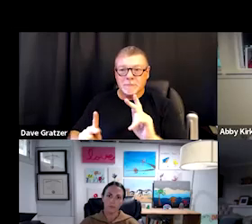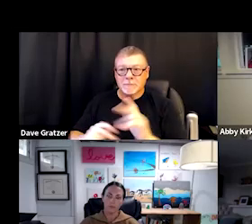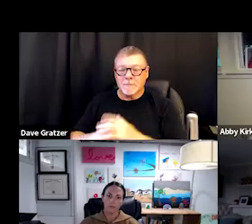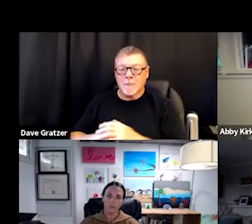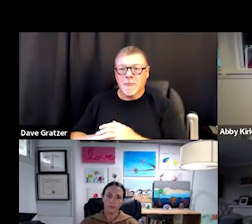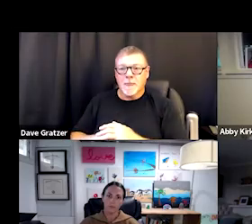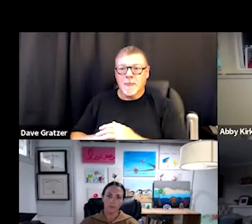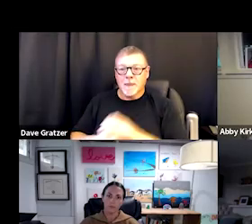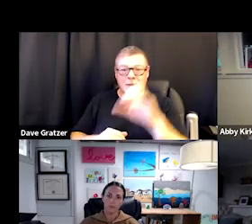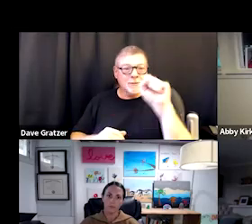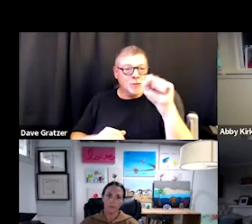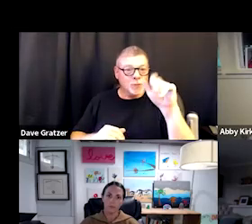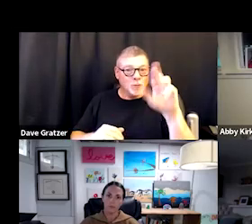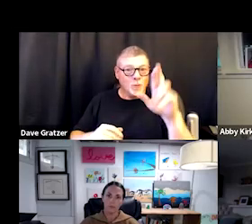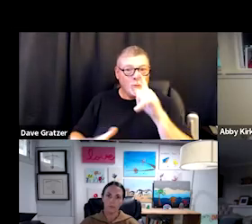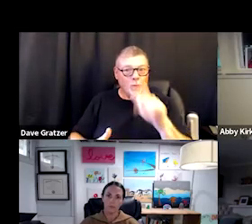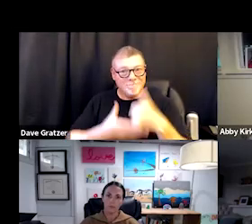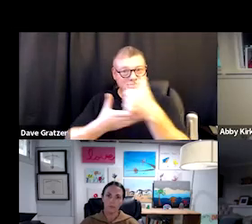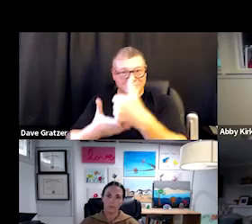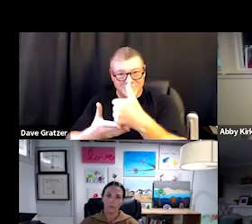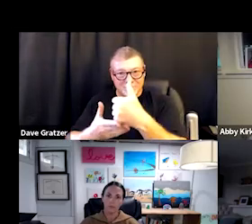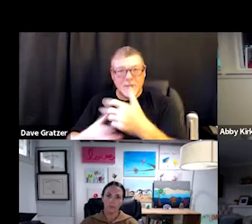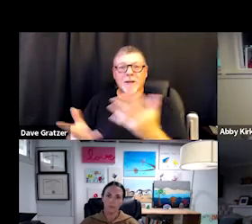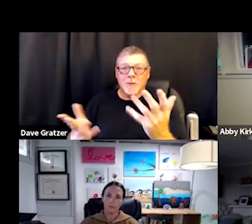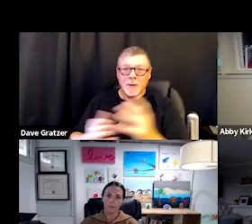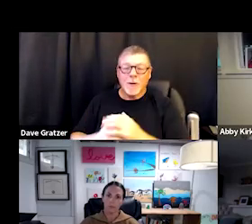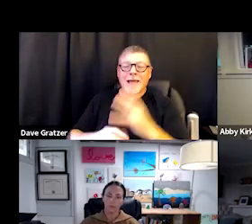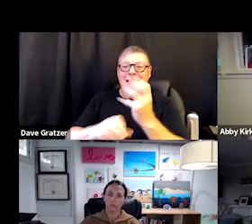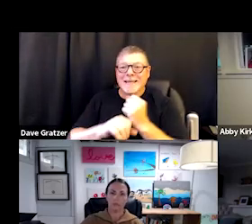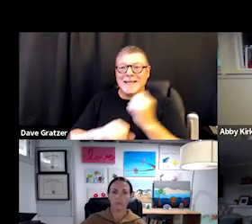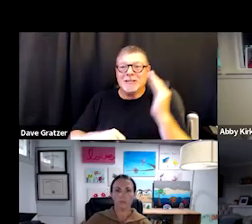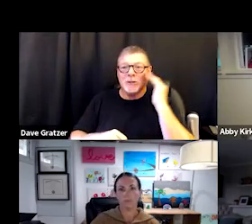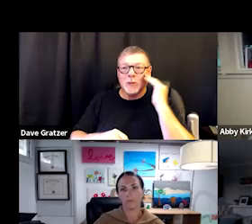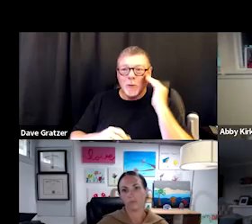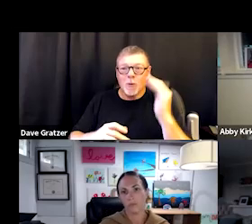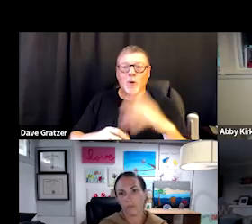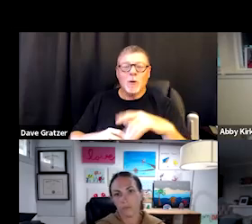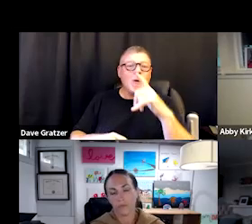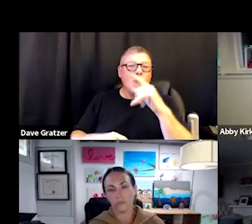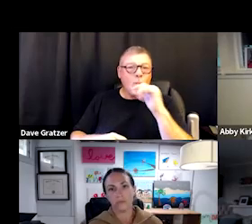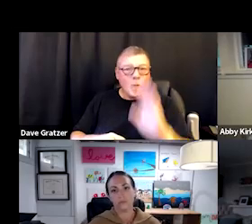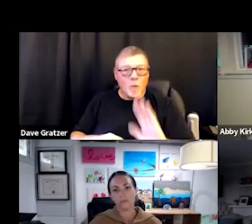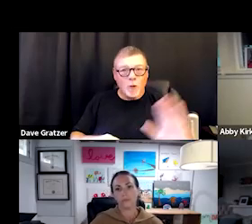So we encourage you to get to know your PAS's and they'll be a great resource for you.